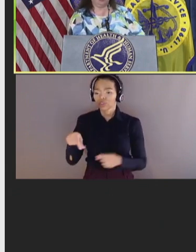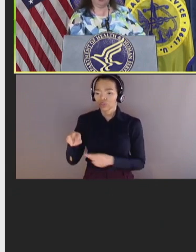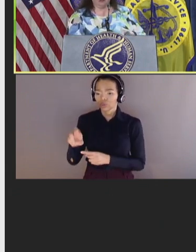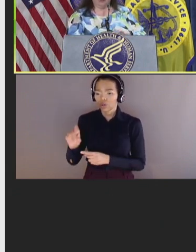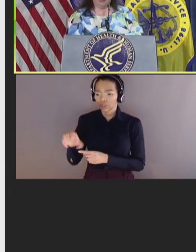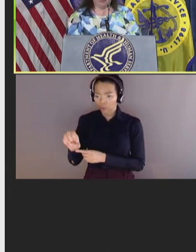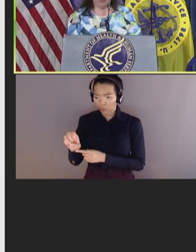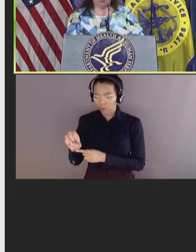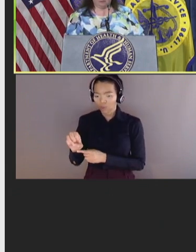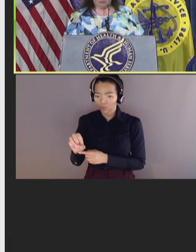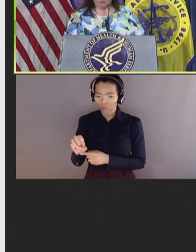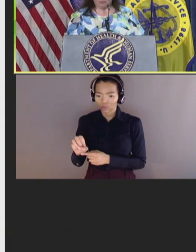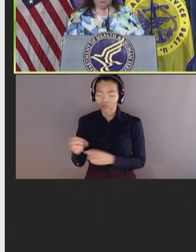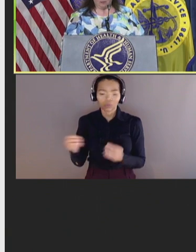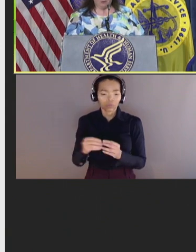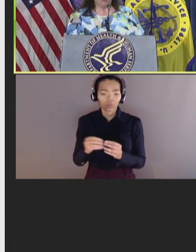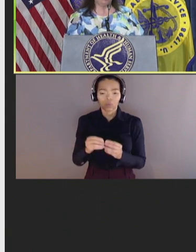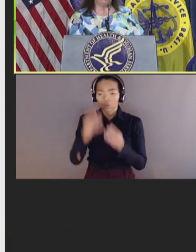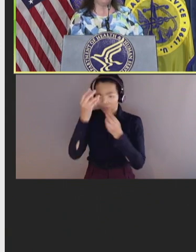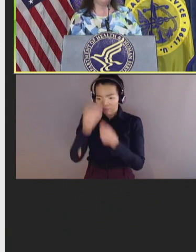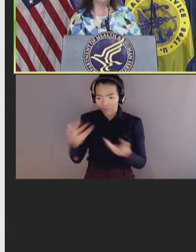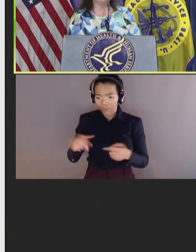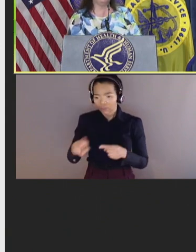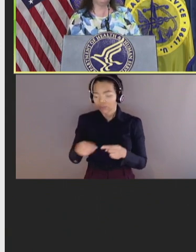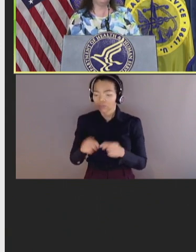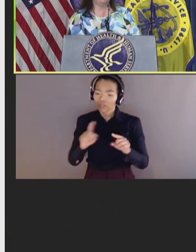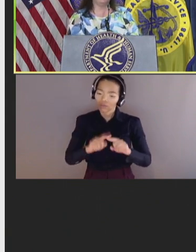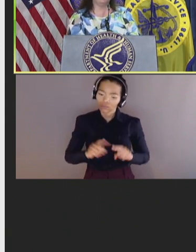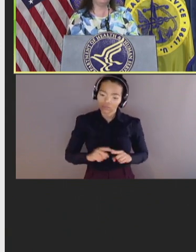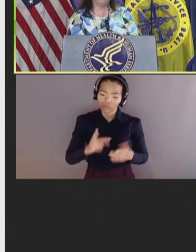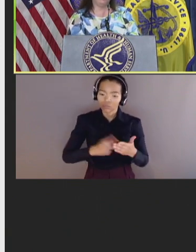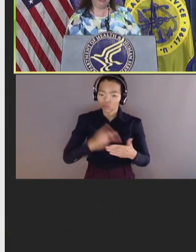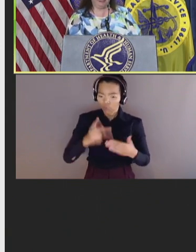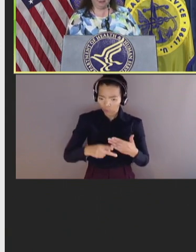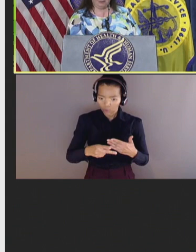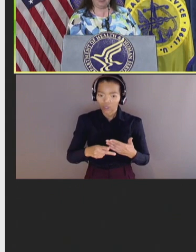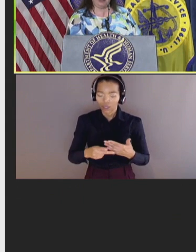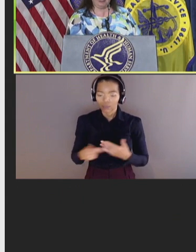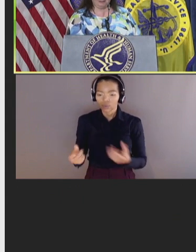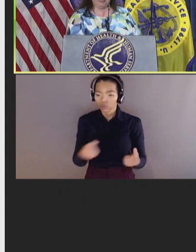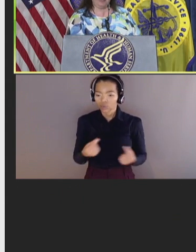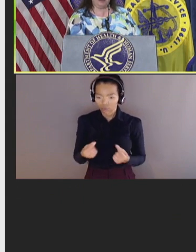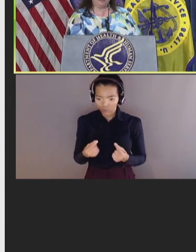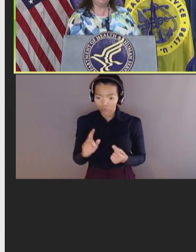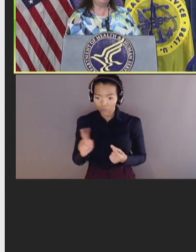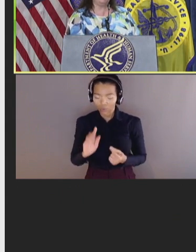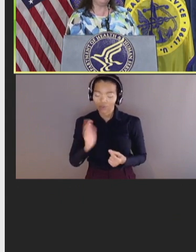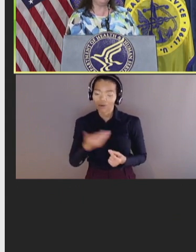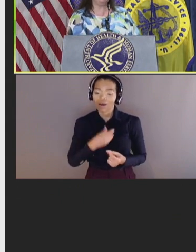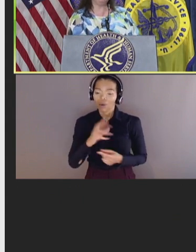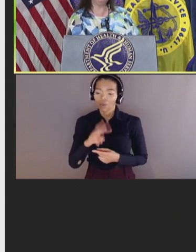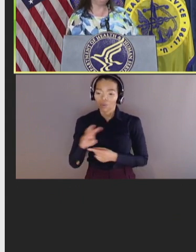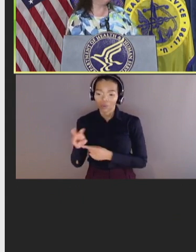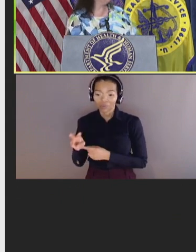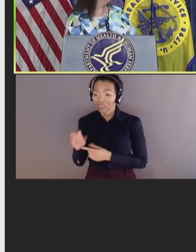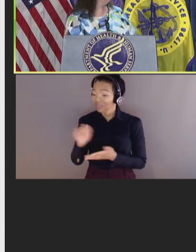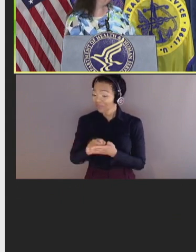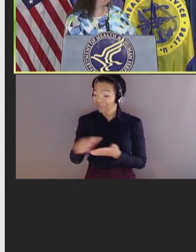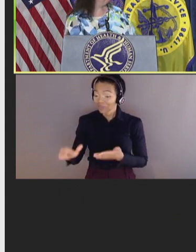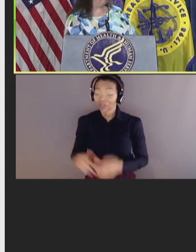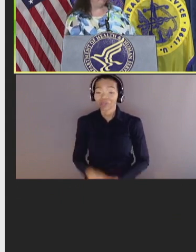all of the different programs and what they do, on our website. So, that's it.